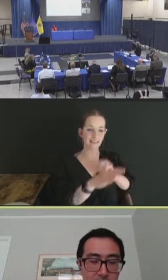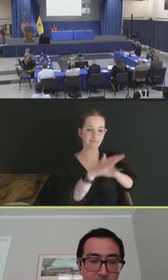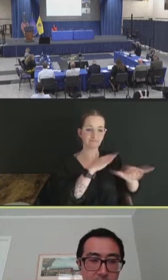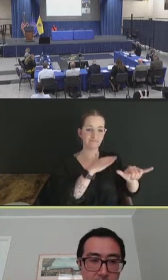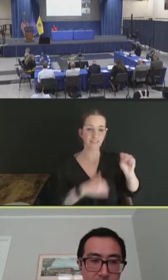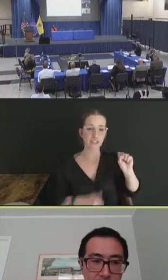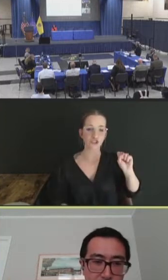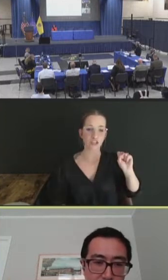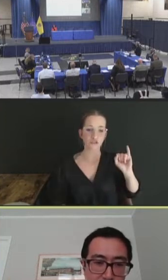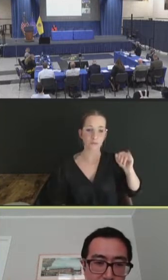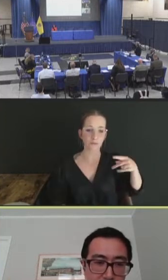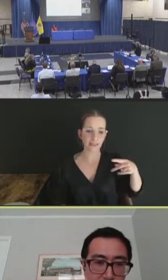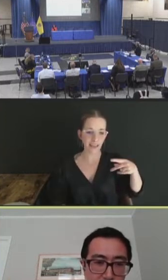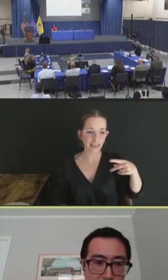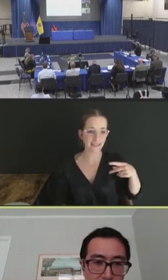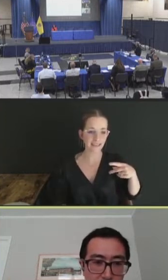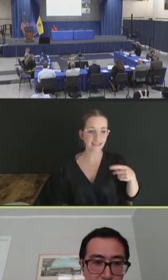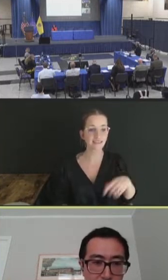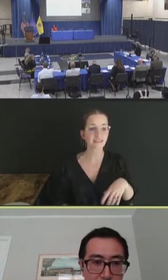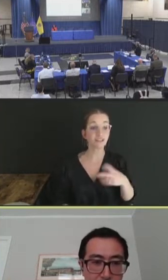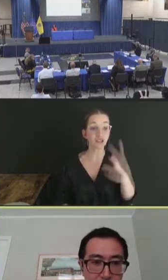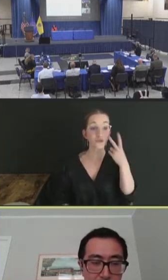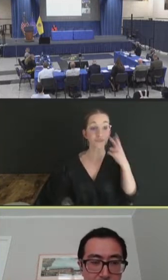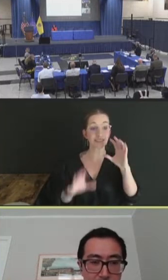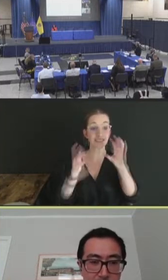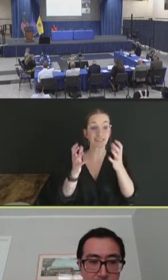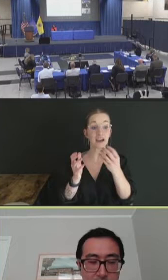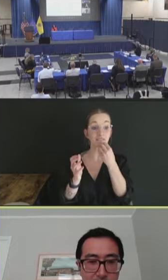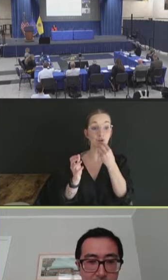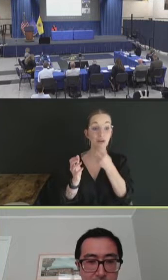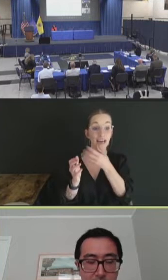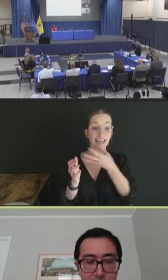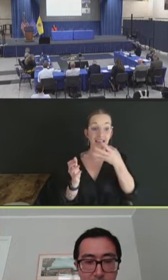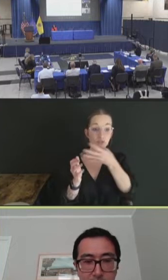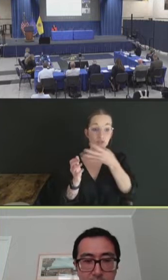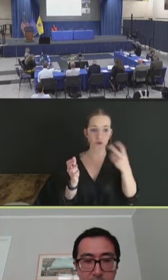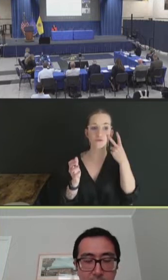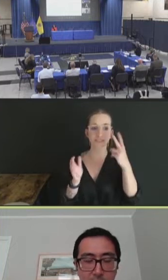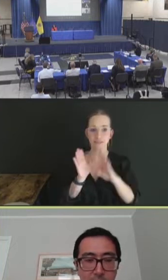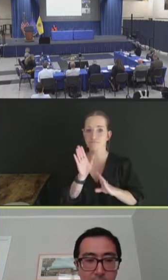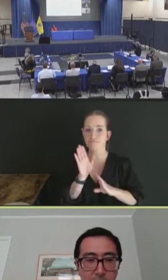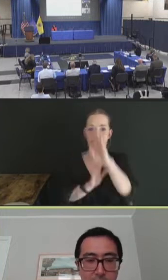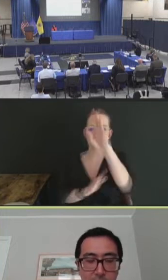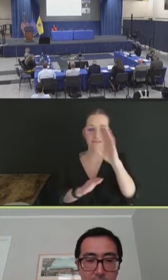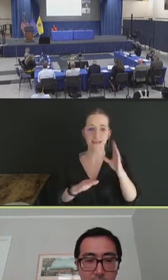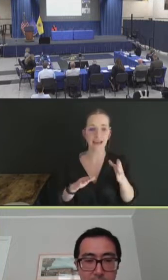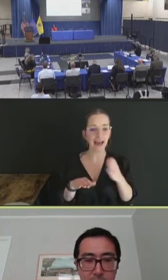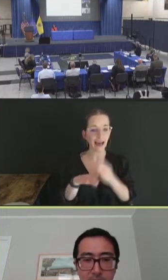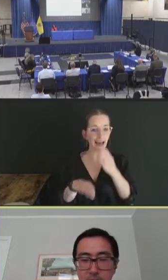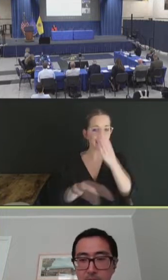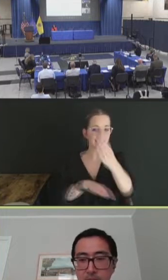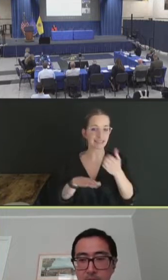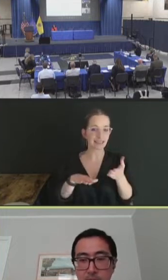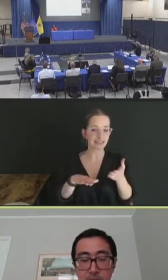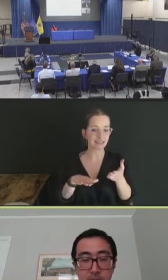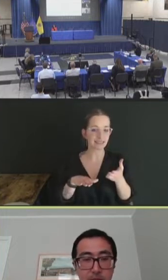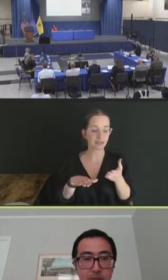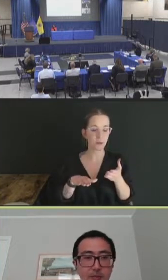we see a very rapid increase in excess mortality. You don't see that, for example, among non-essential workers. Next slide.